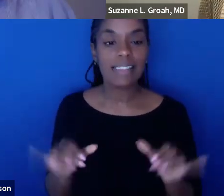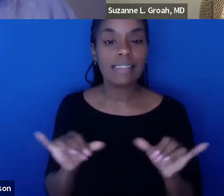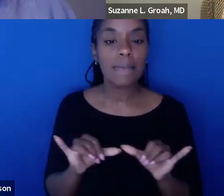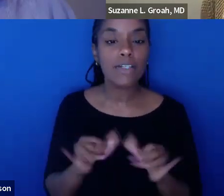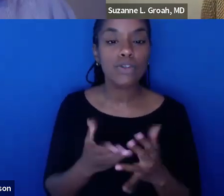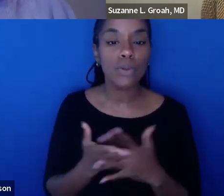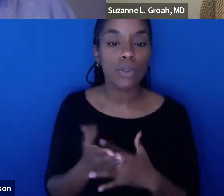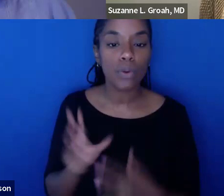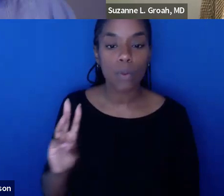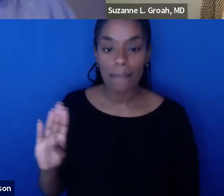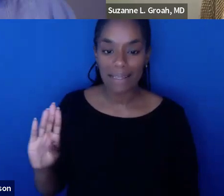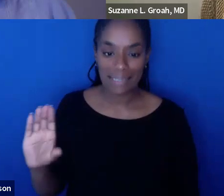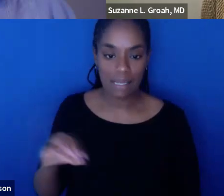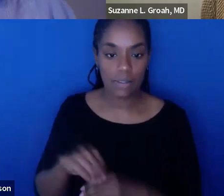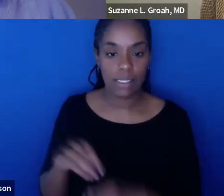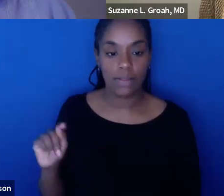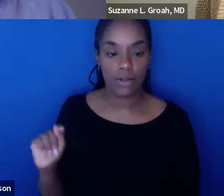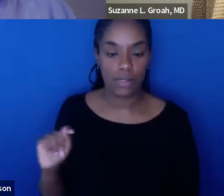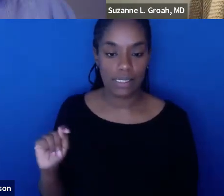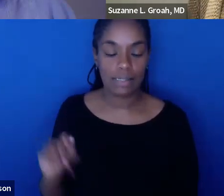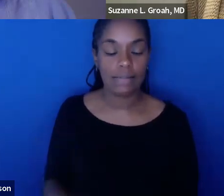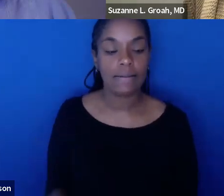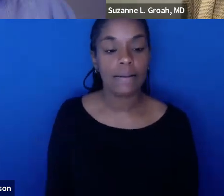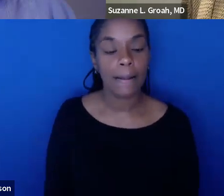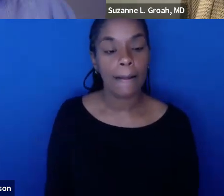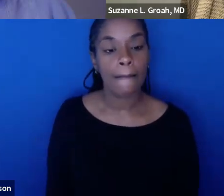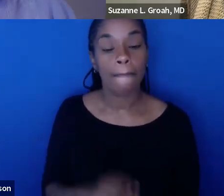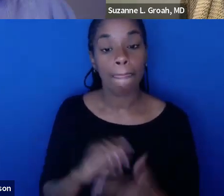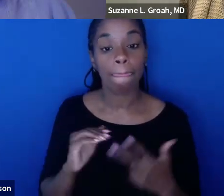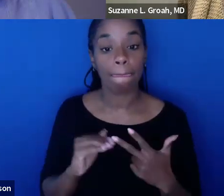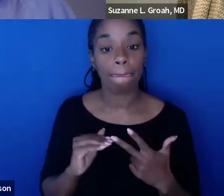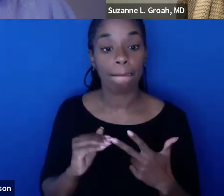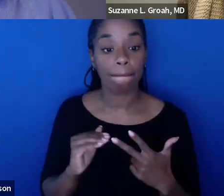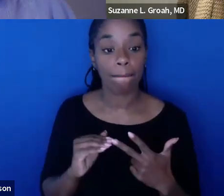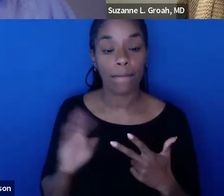blood cells in the urine on a urinalysis. And then what I call bacterial growth.